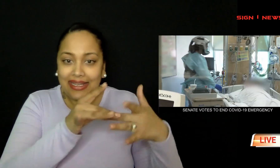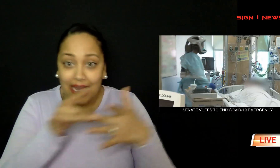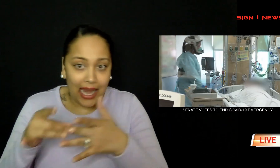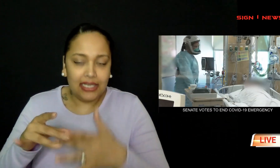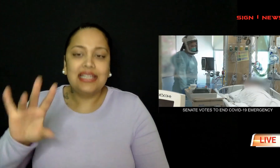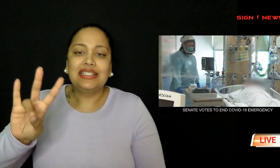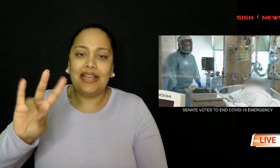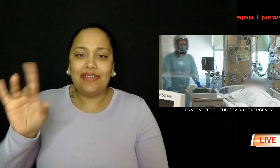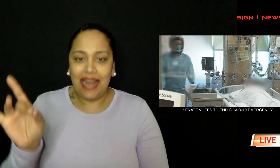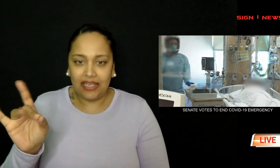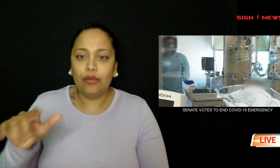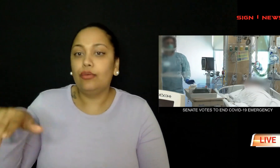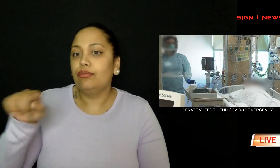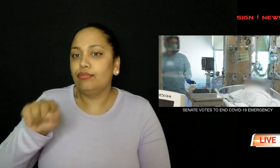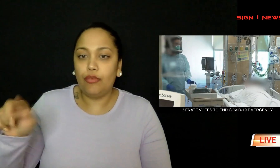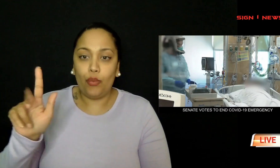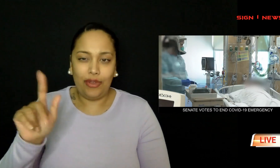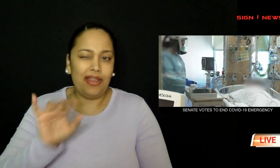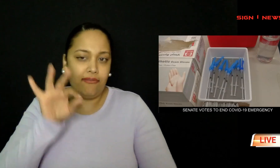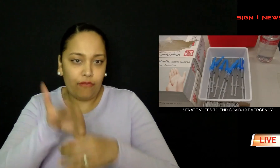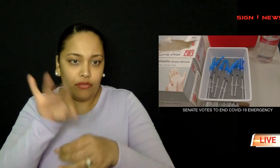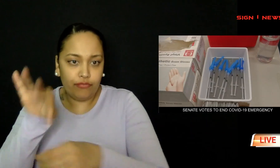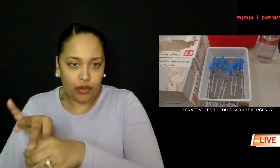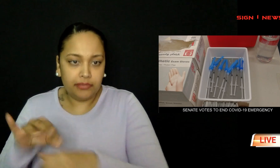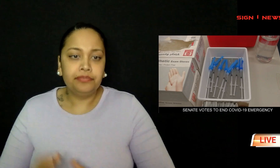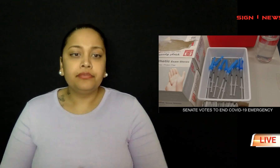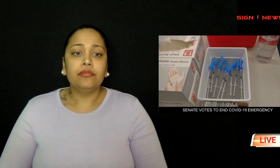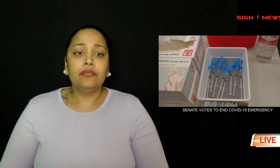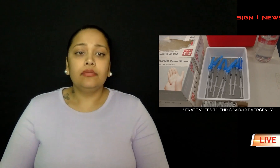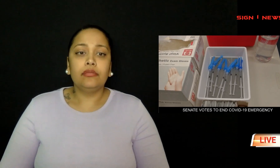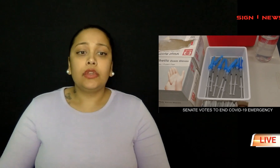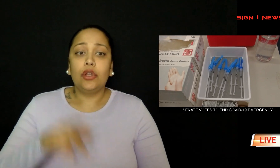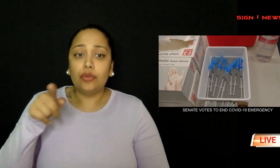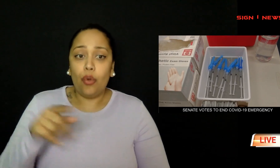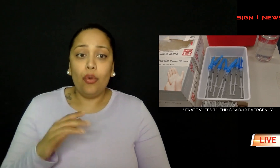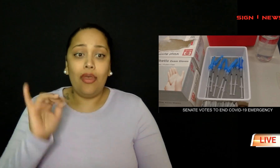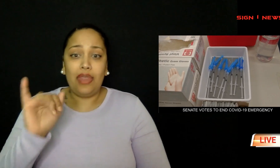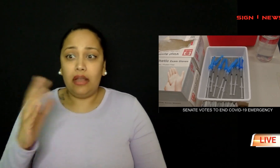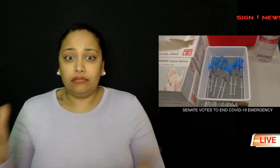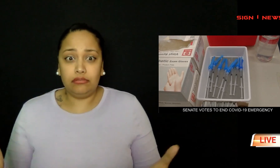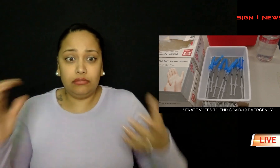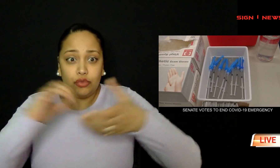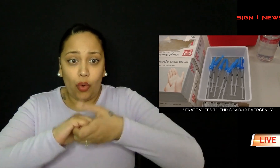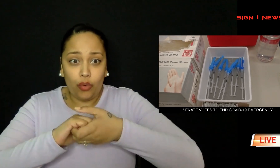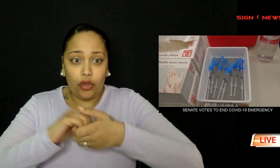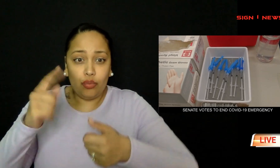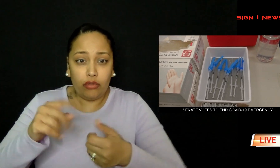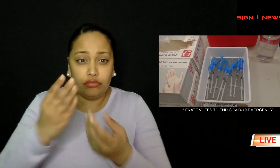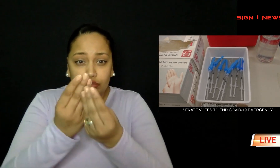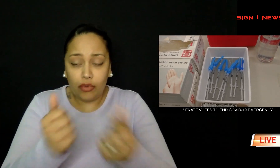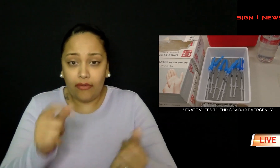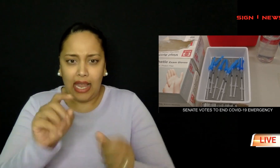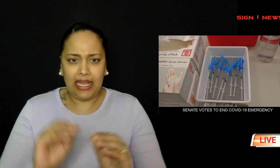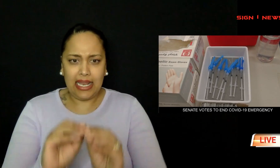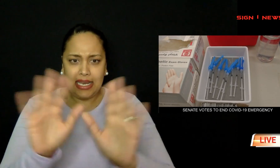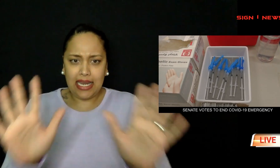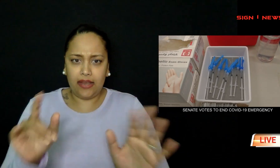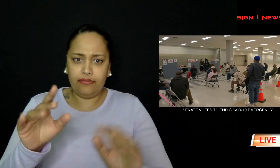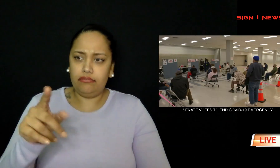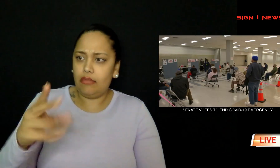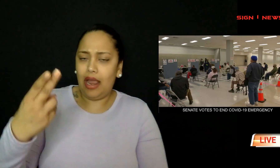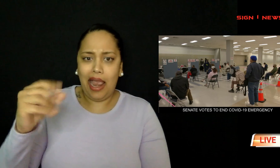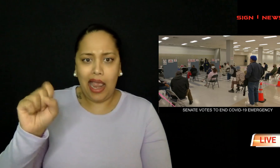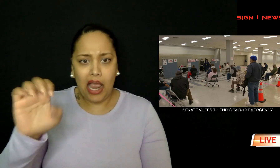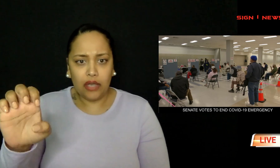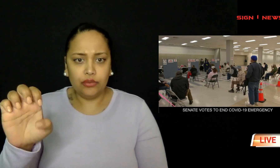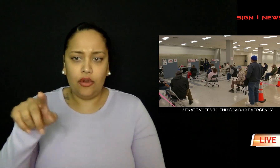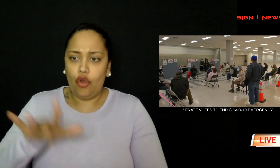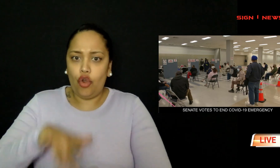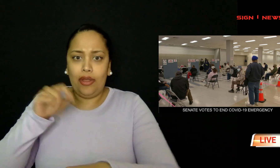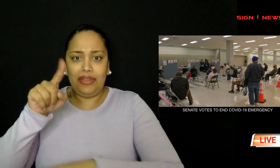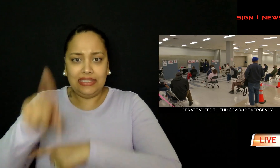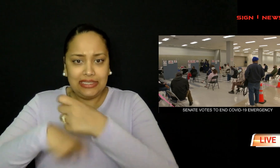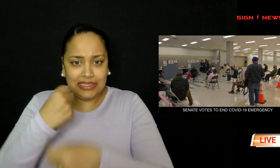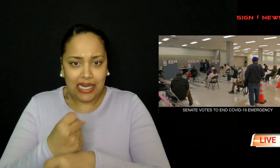with Republicans leading the way 68-23 the joint resolution which cleared the House earlier